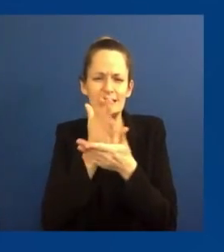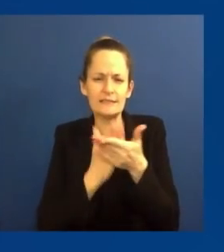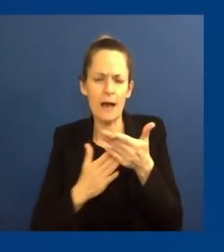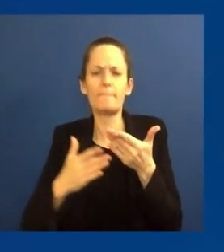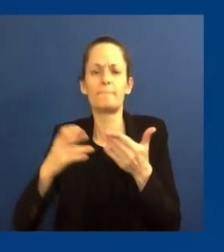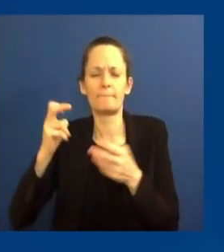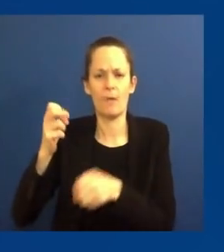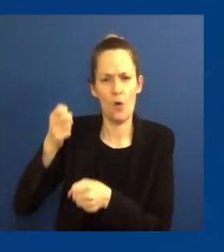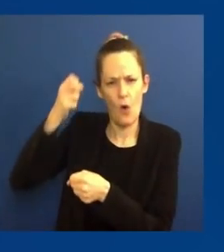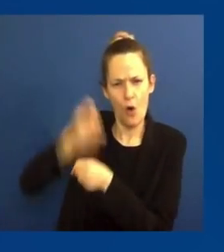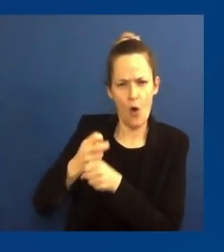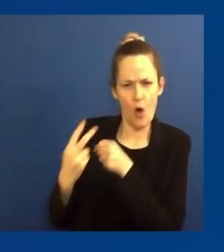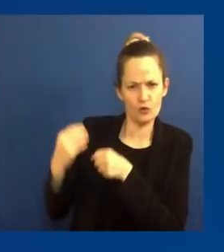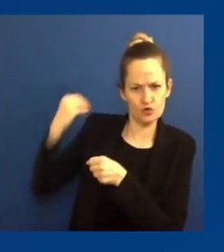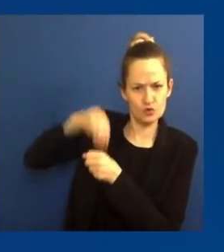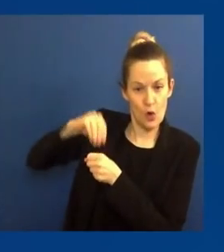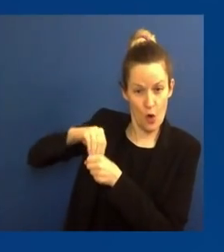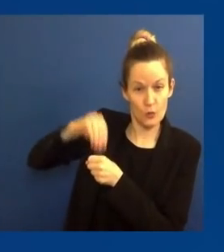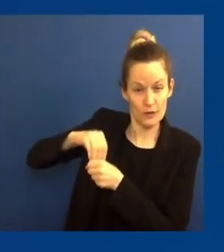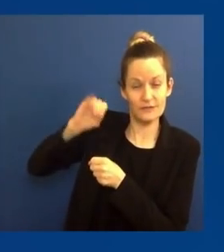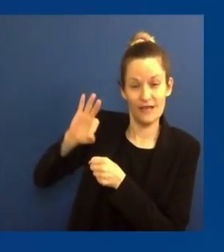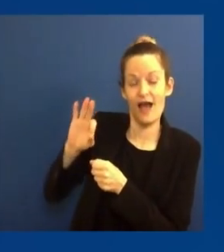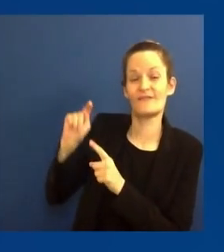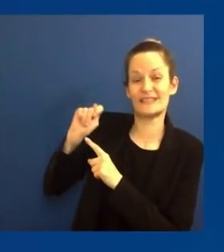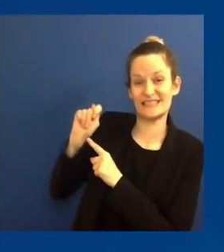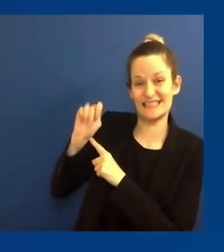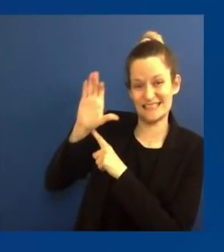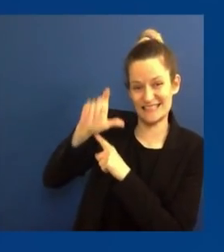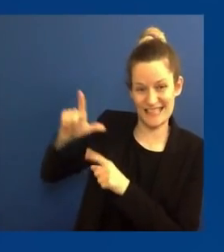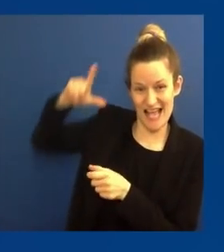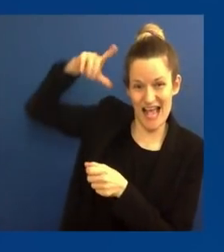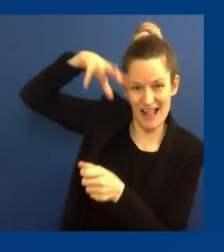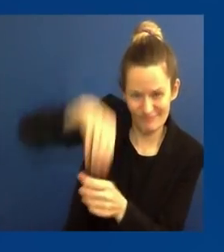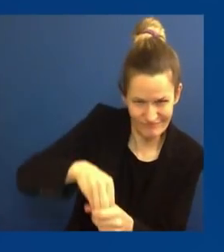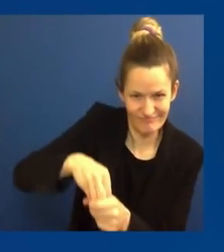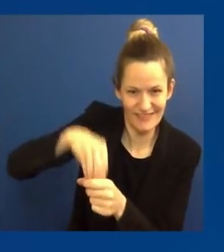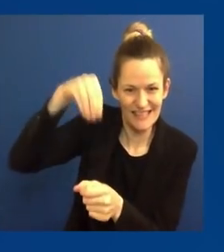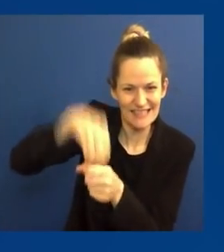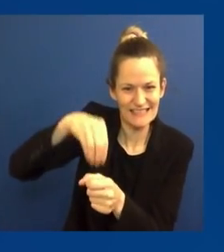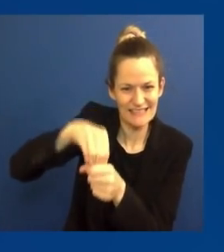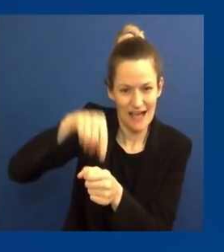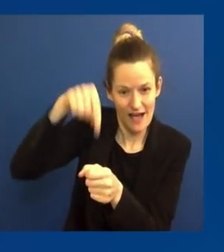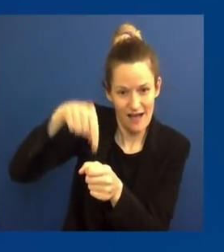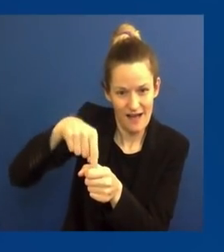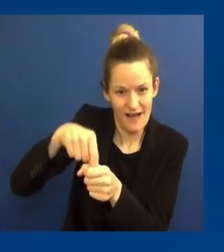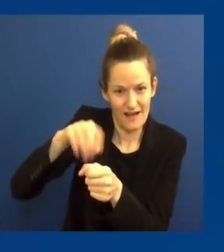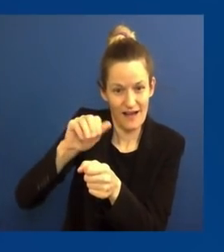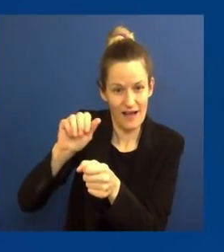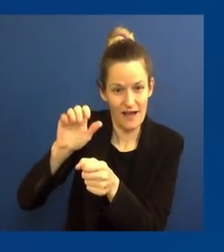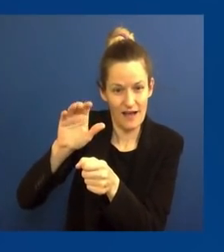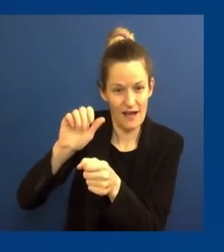so that, even though the variant changes, either a vaccine or a prior infection